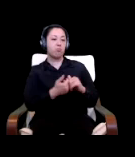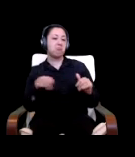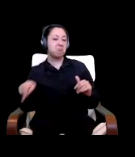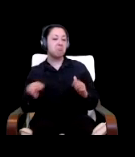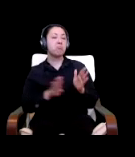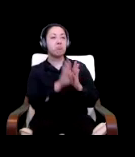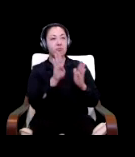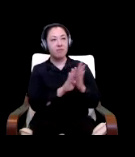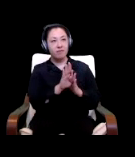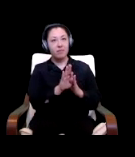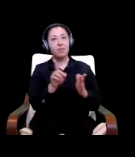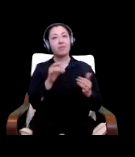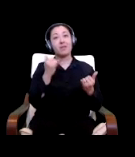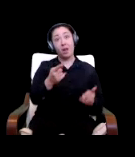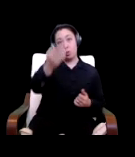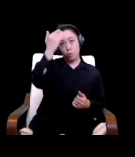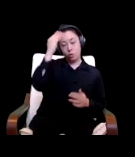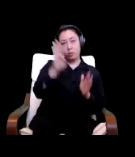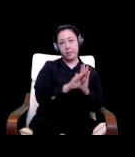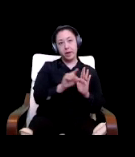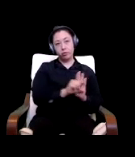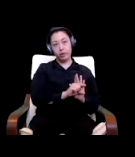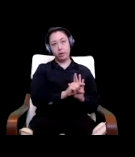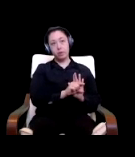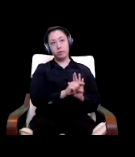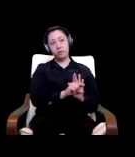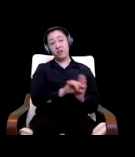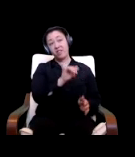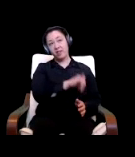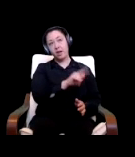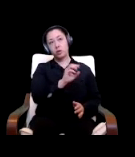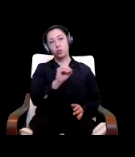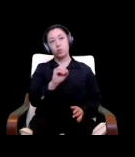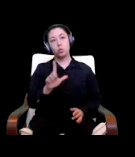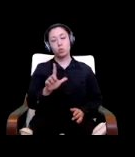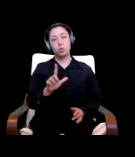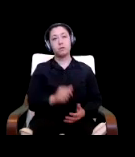of the tool.